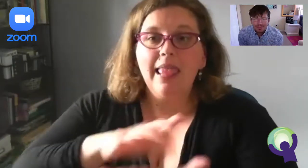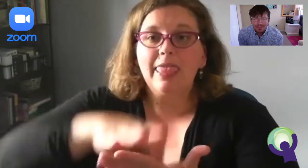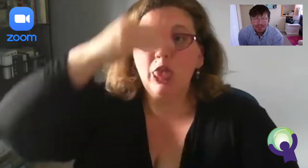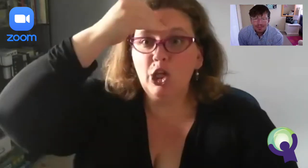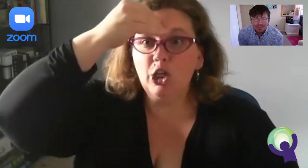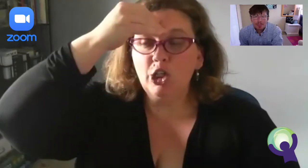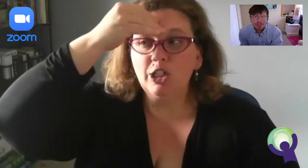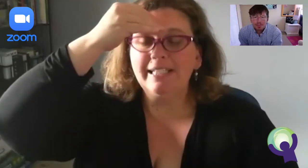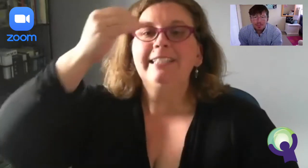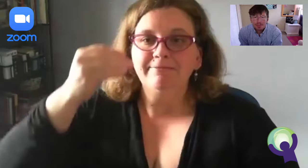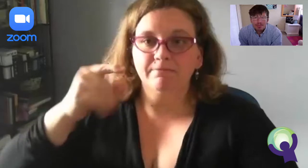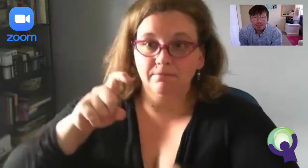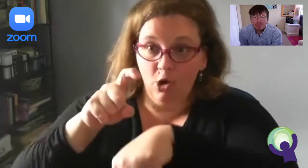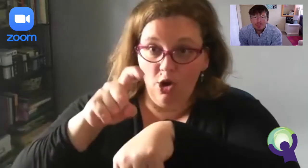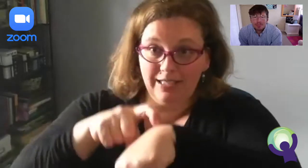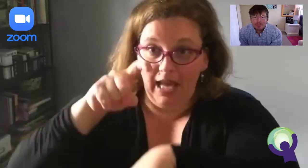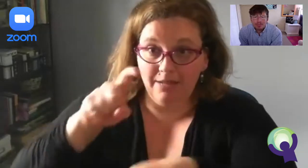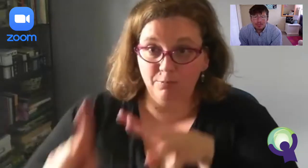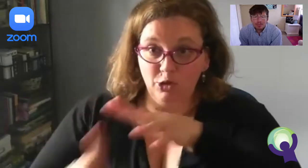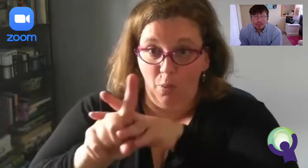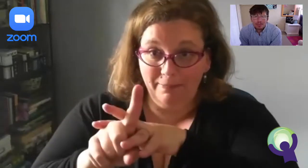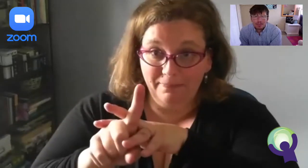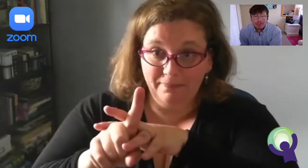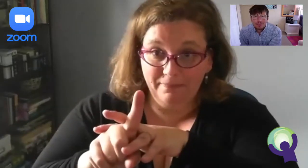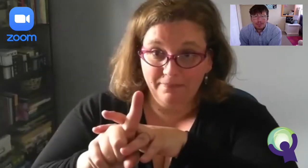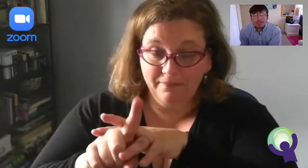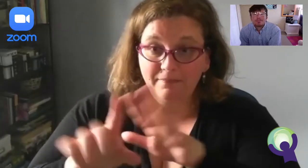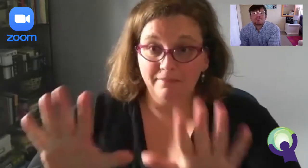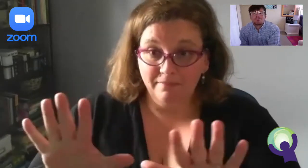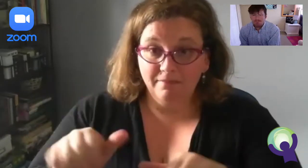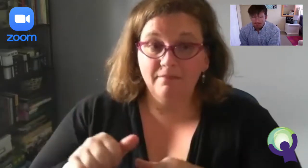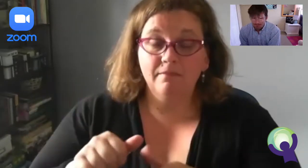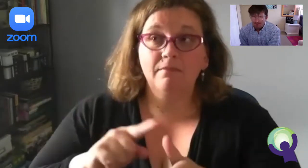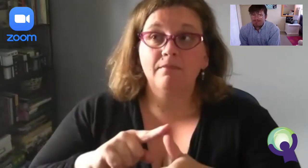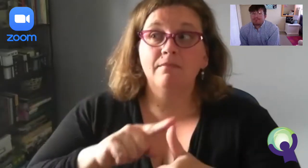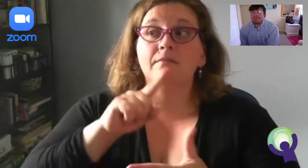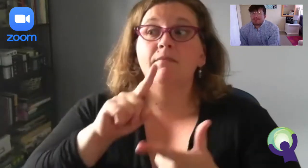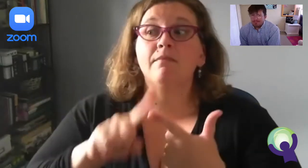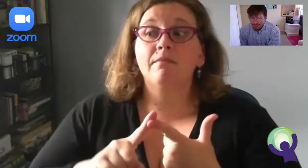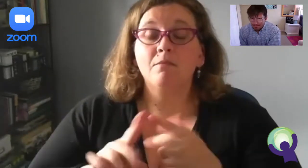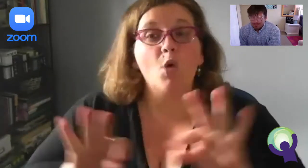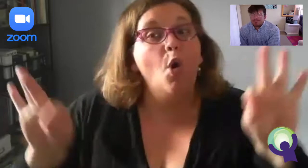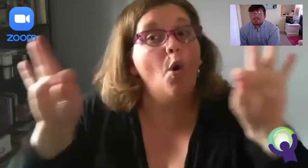With that job, I learned how to show up on time, I learned about